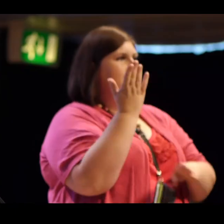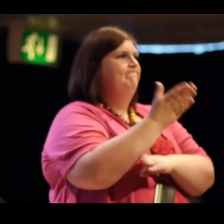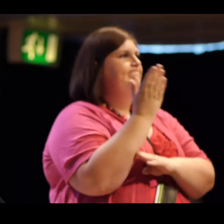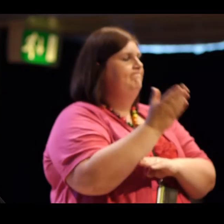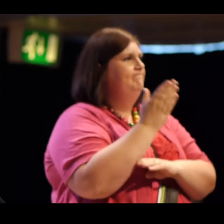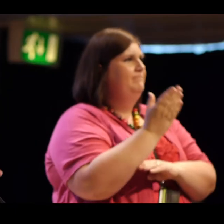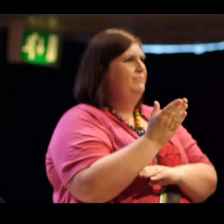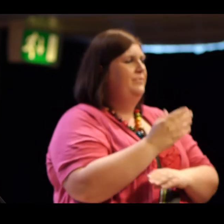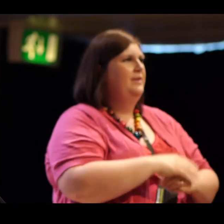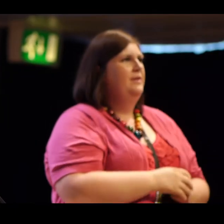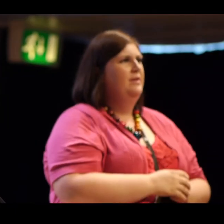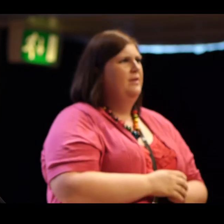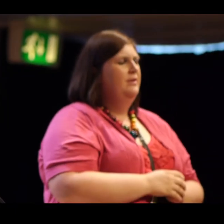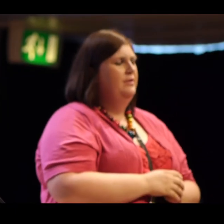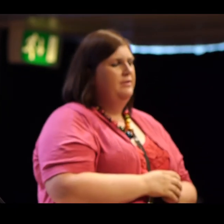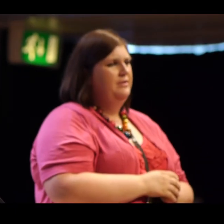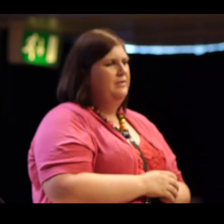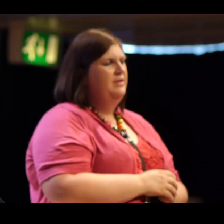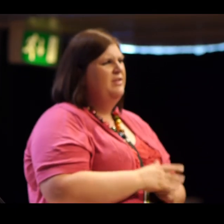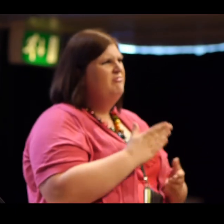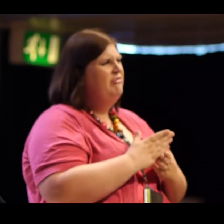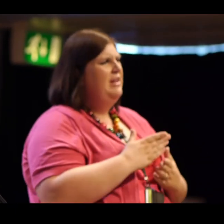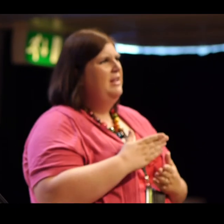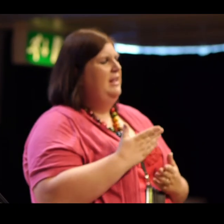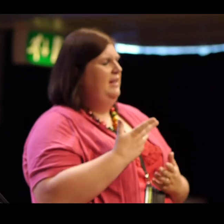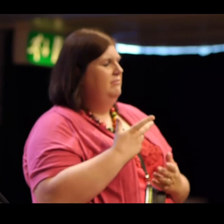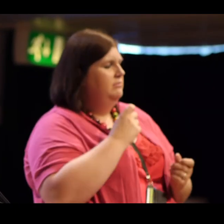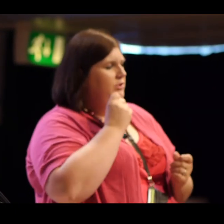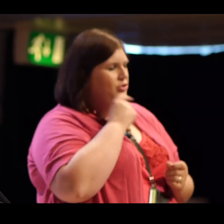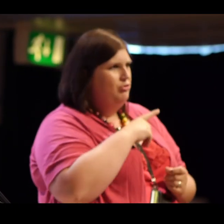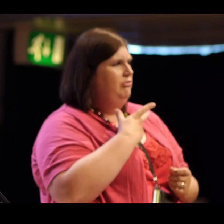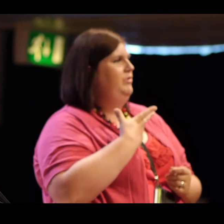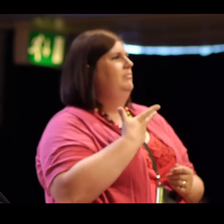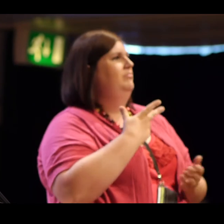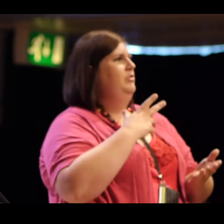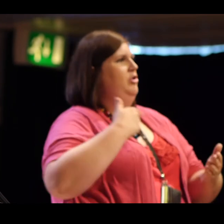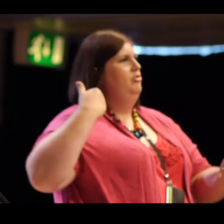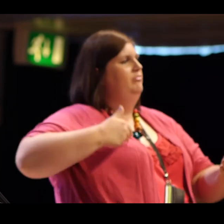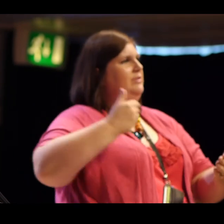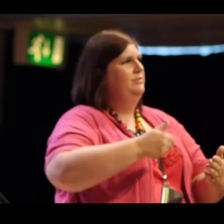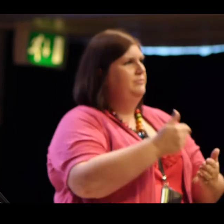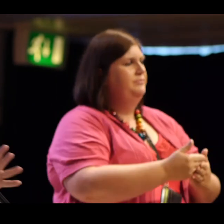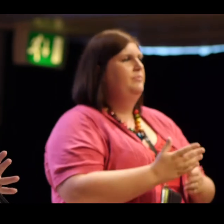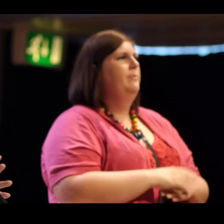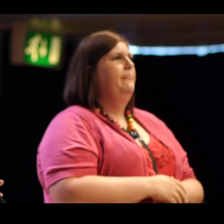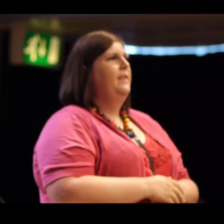There is, by the way, a very curious tradition which is that, as the son - it's very sexist,